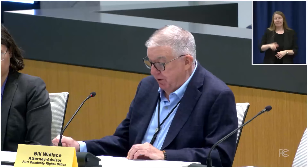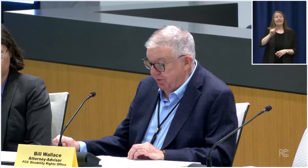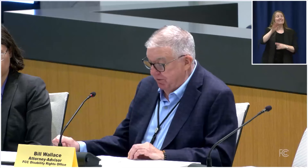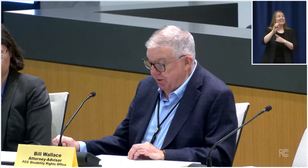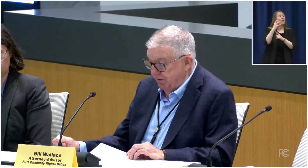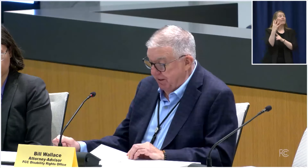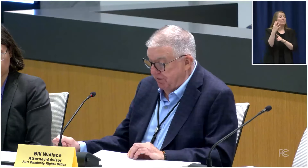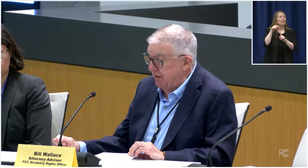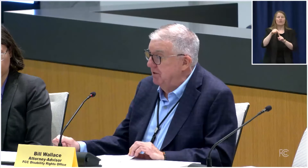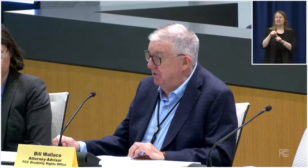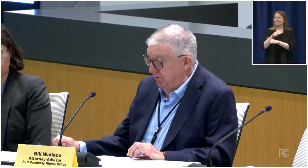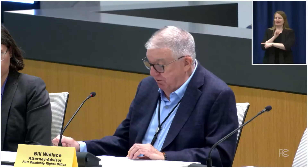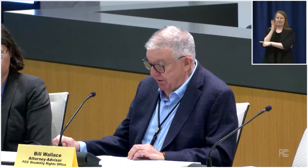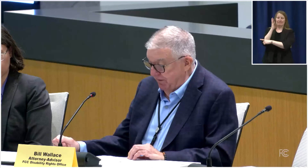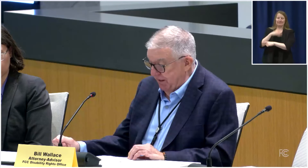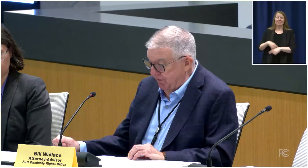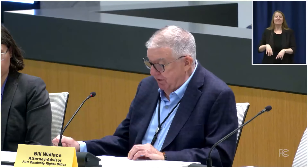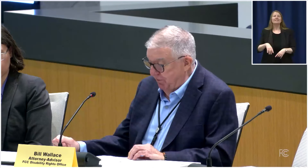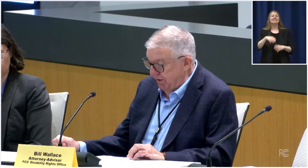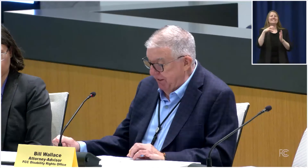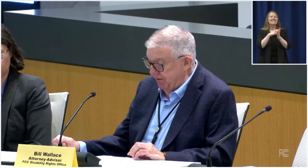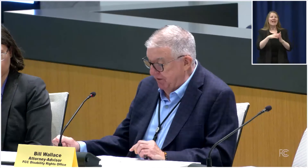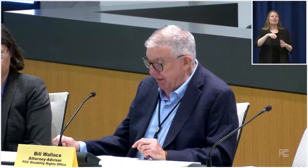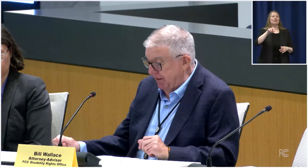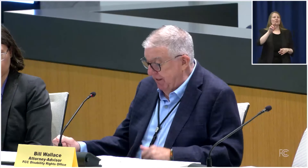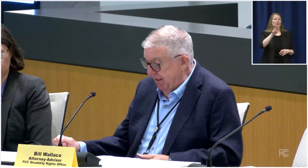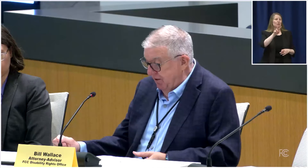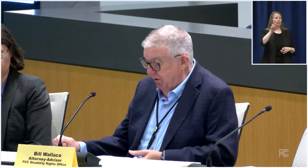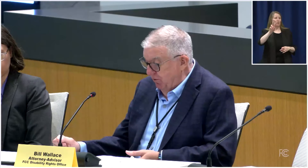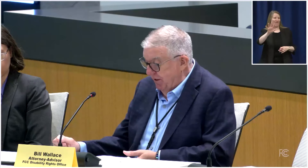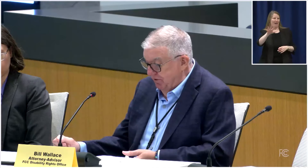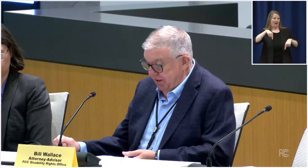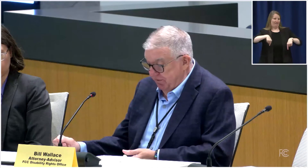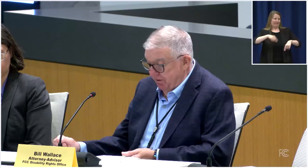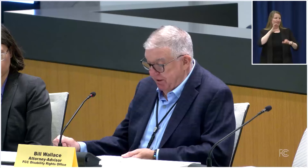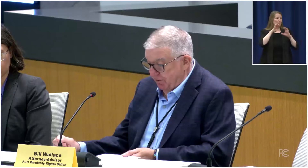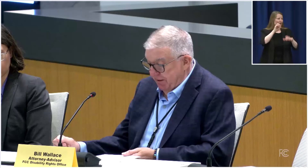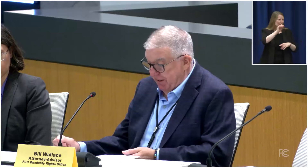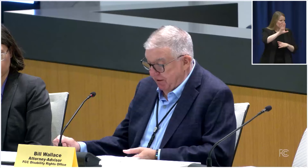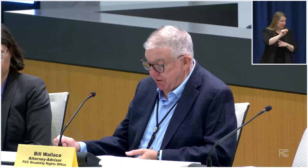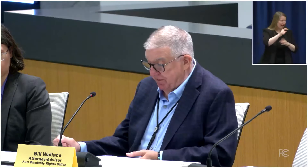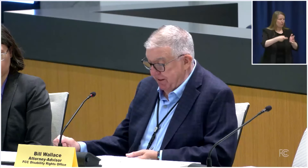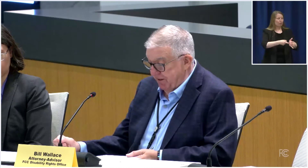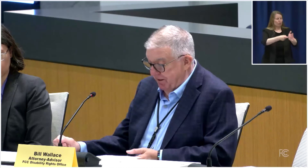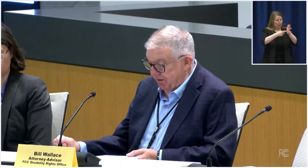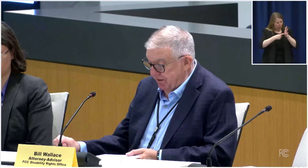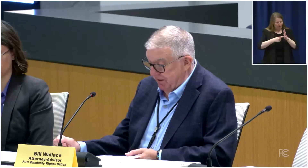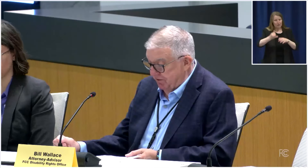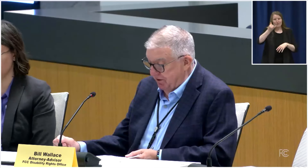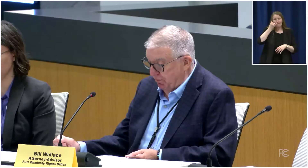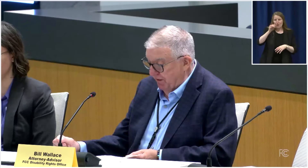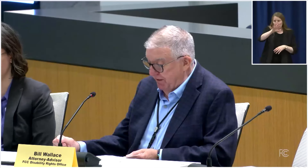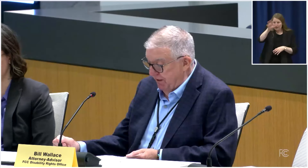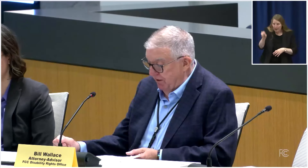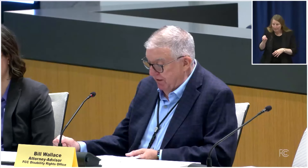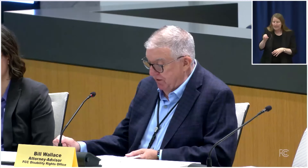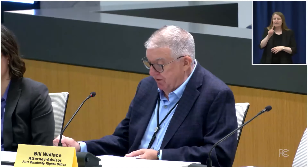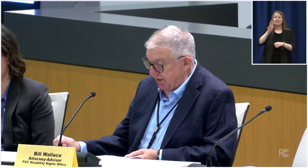DEAF, HARD OF HEARING, DEAF-BLIND OR HAVE A SPEECH DISABILITY TO MOVE CLOSER TO OBTAINING THE FUNCTIONAL